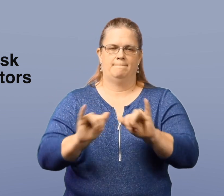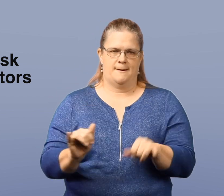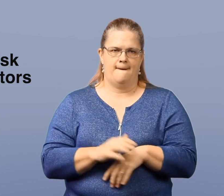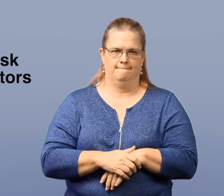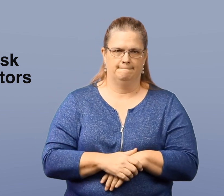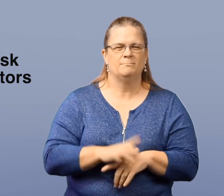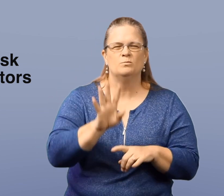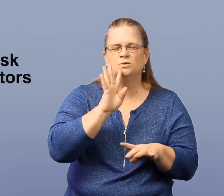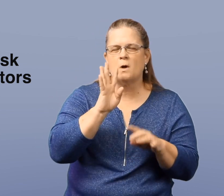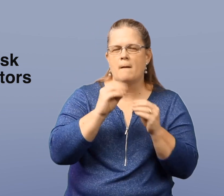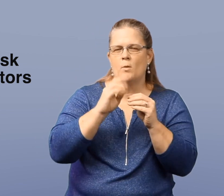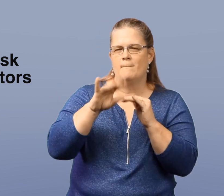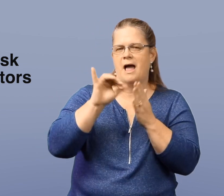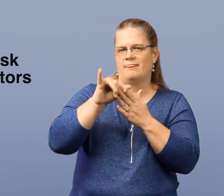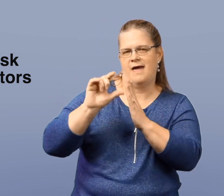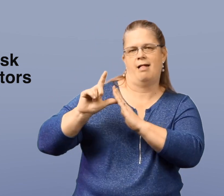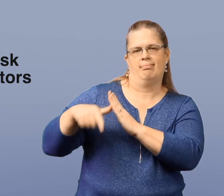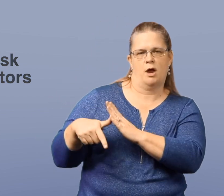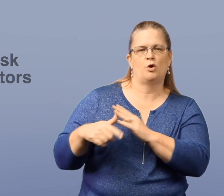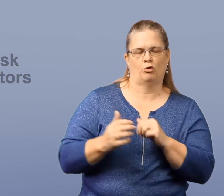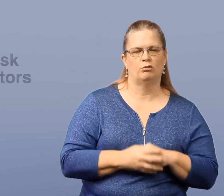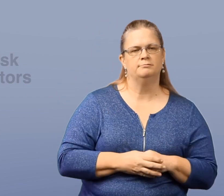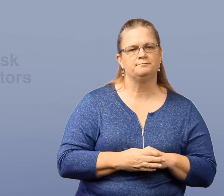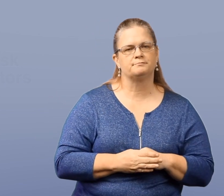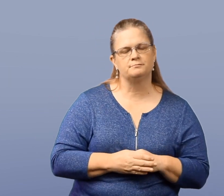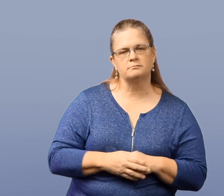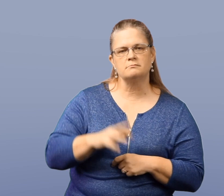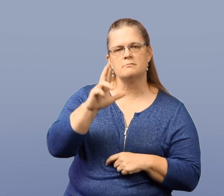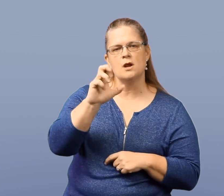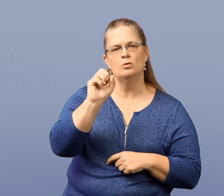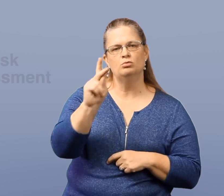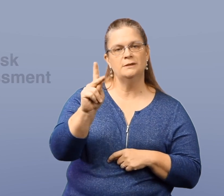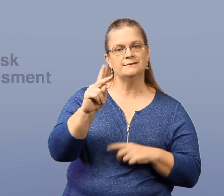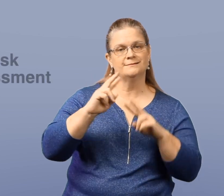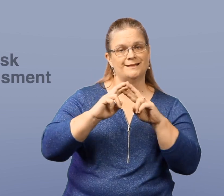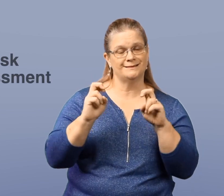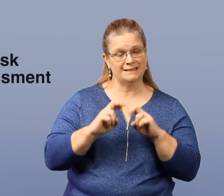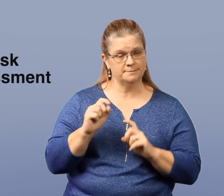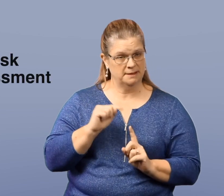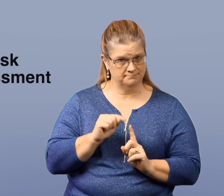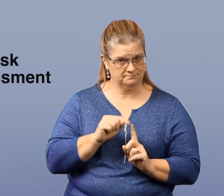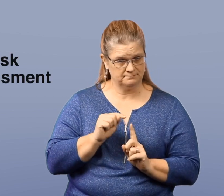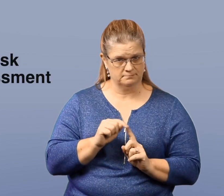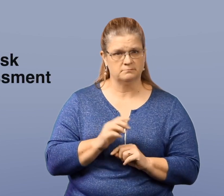We will talk further about this later on.